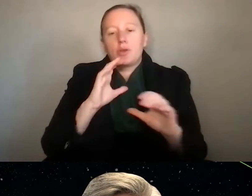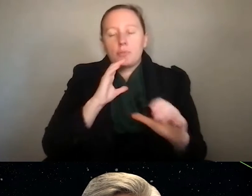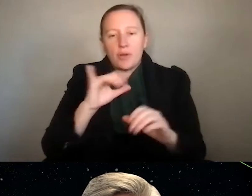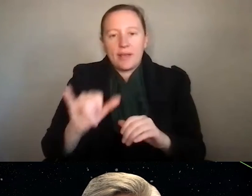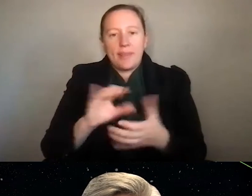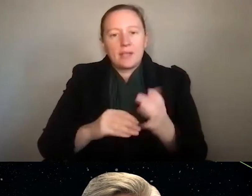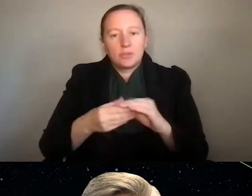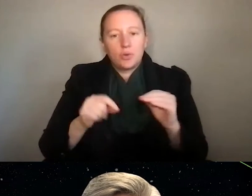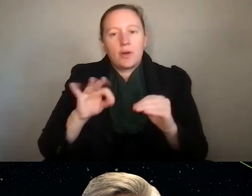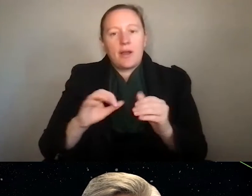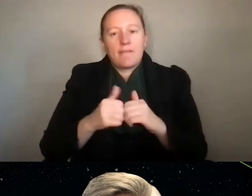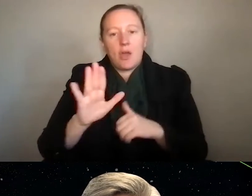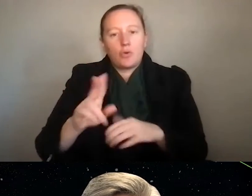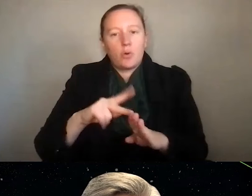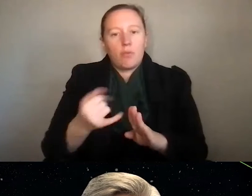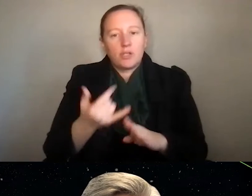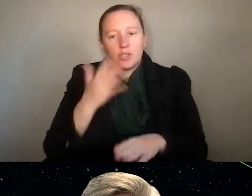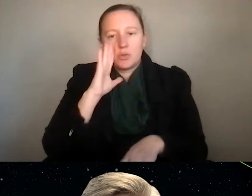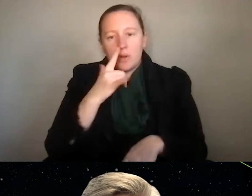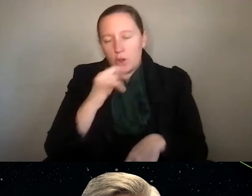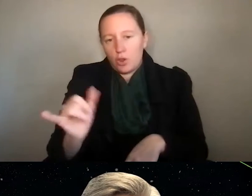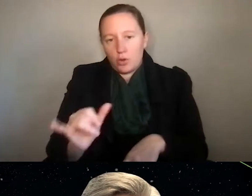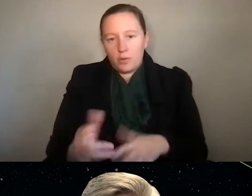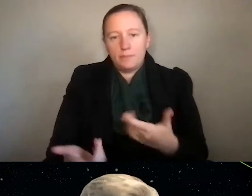your project is going to be addressed.